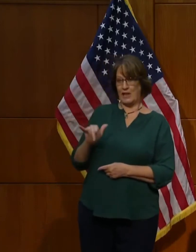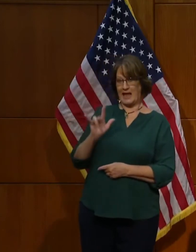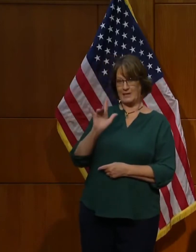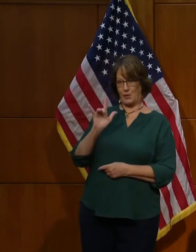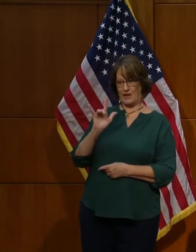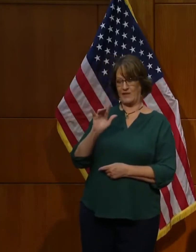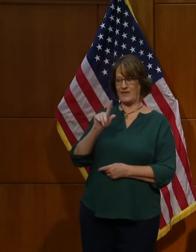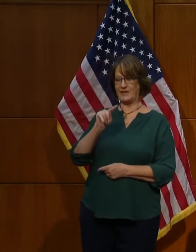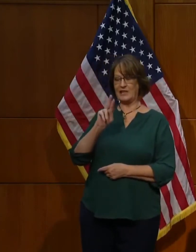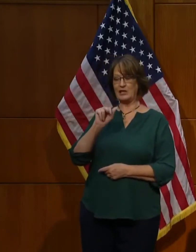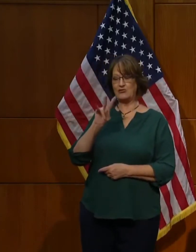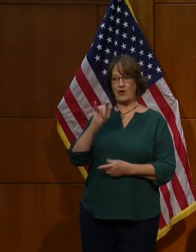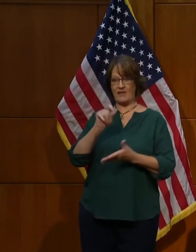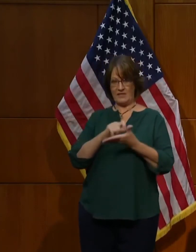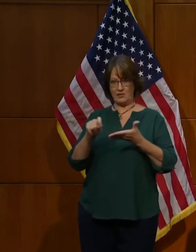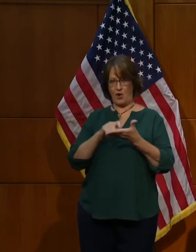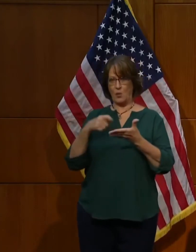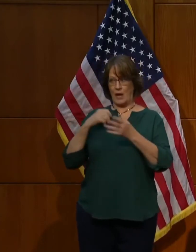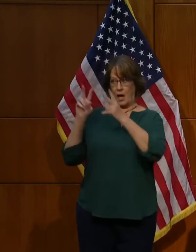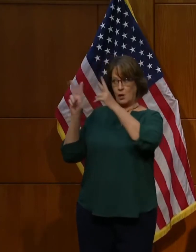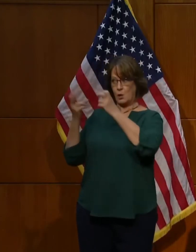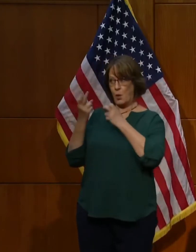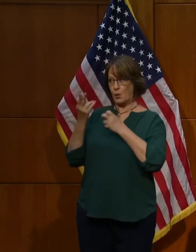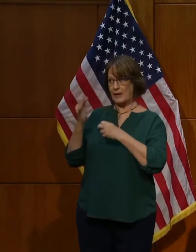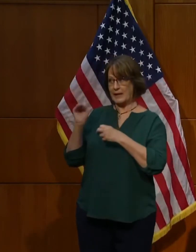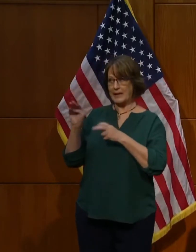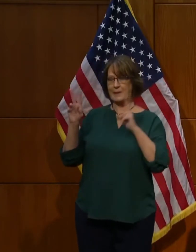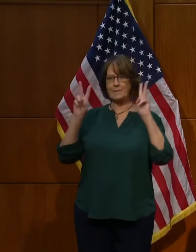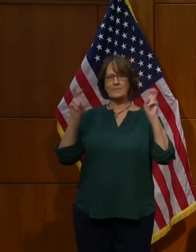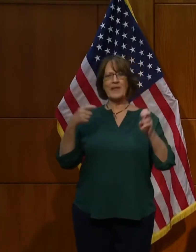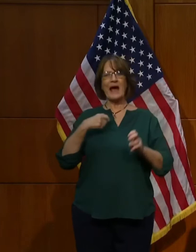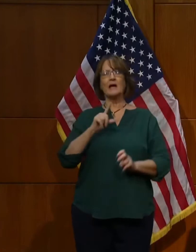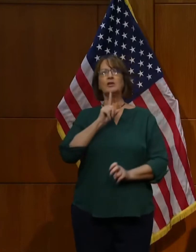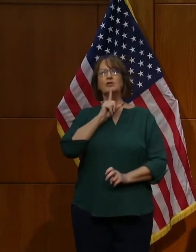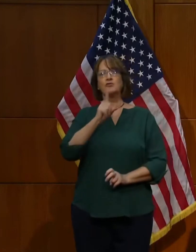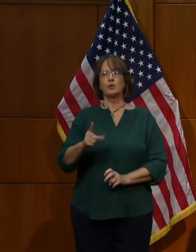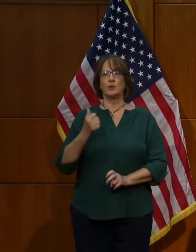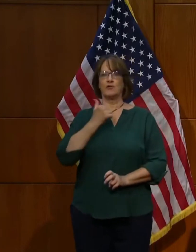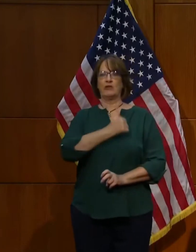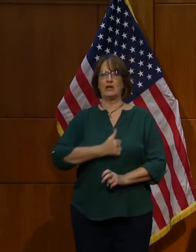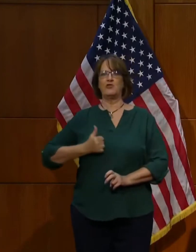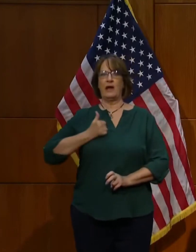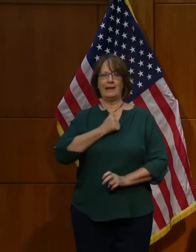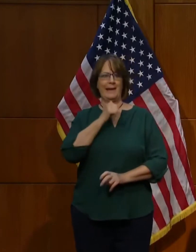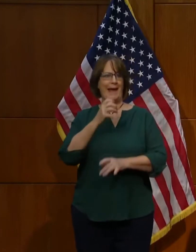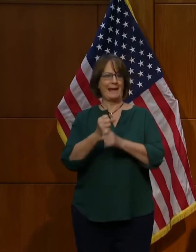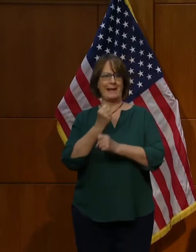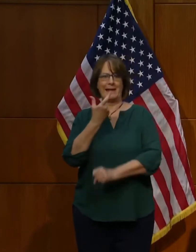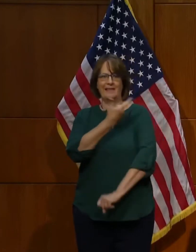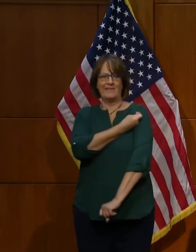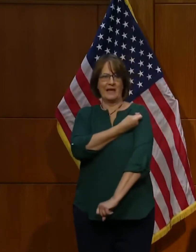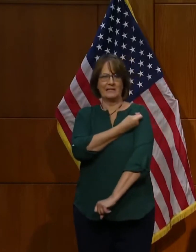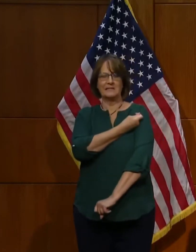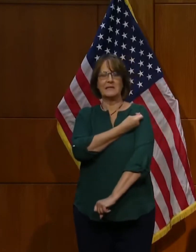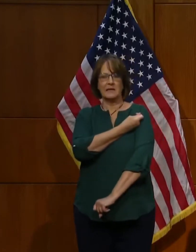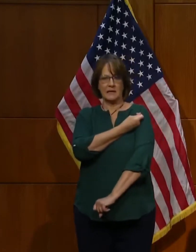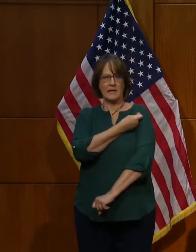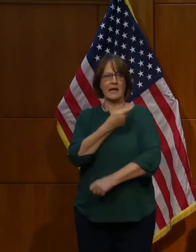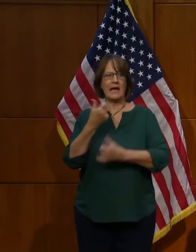this and I quote Travis. I truly regret not getting the vaccine. I'm